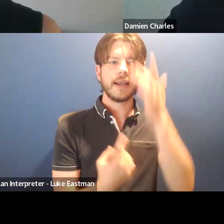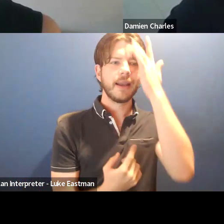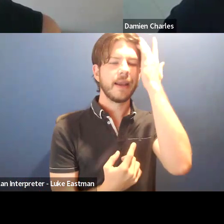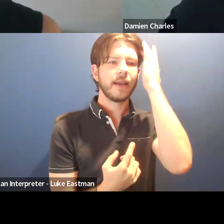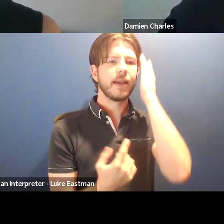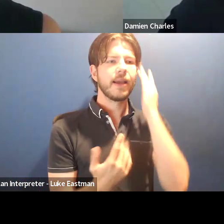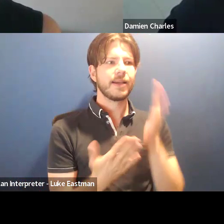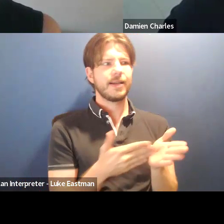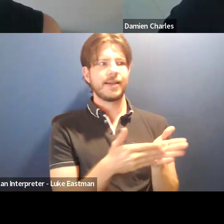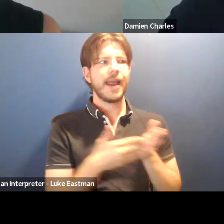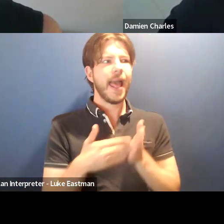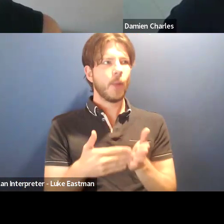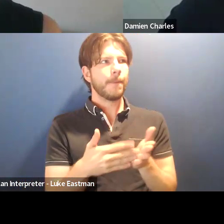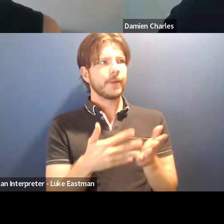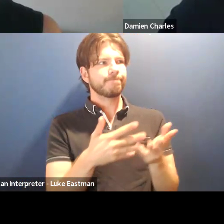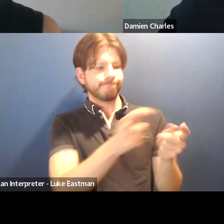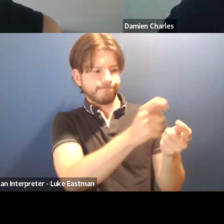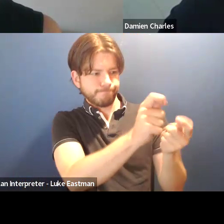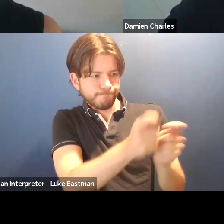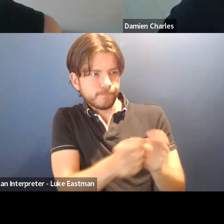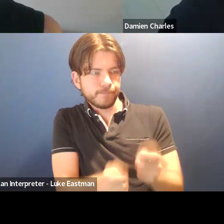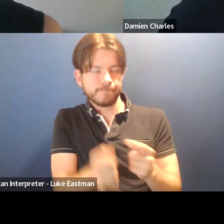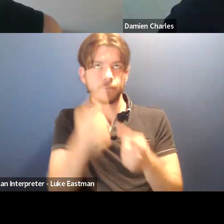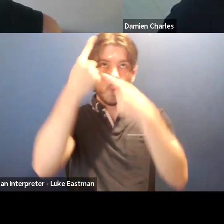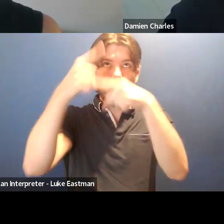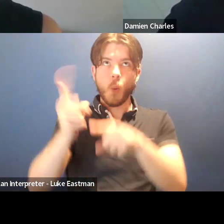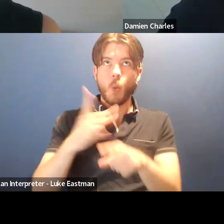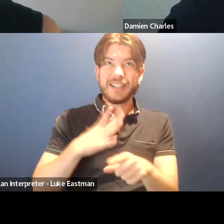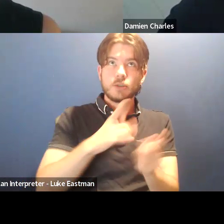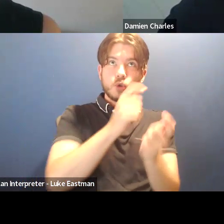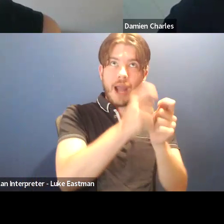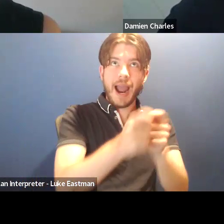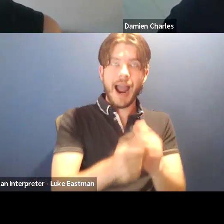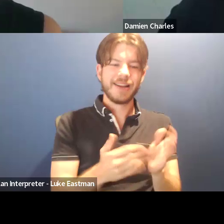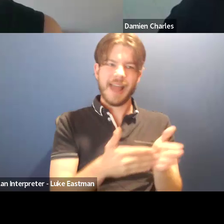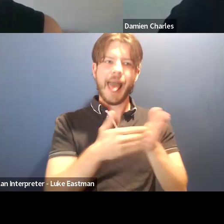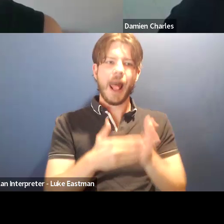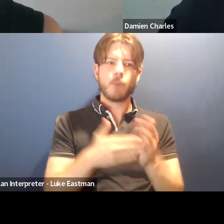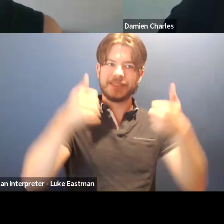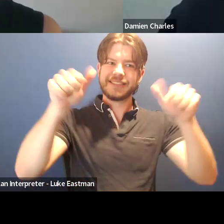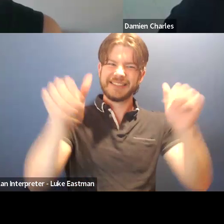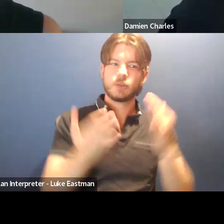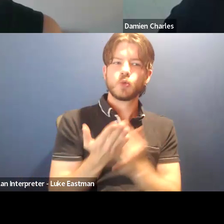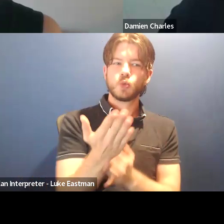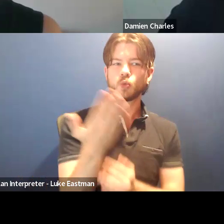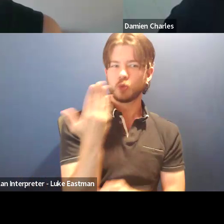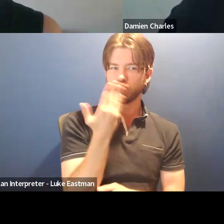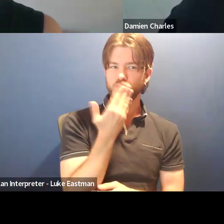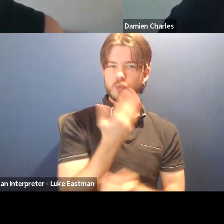Things, and get through my schooling. And yeah, there were lots of